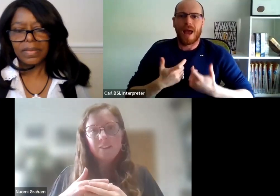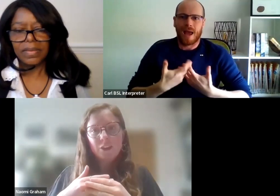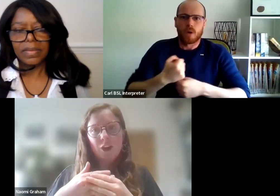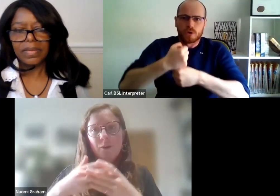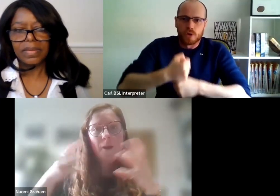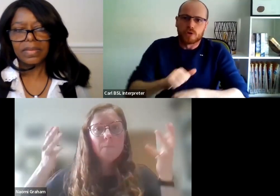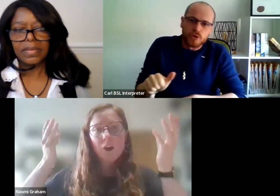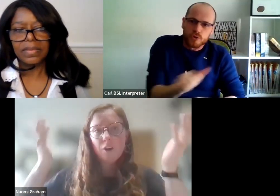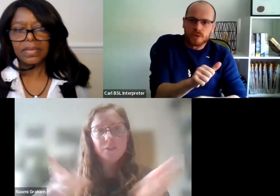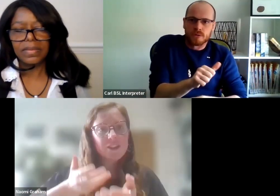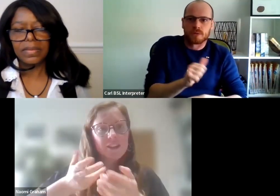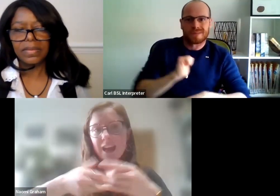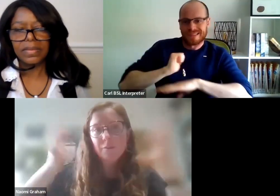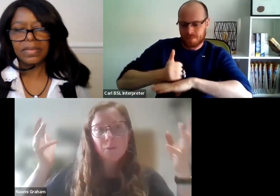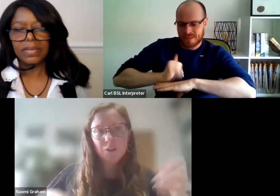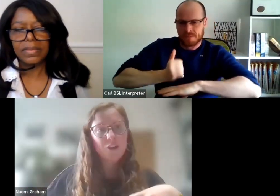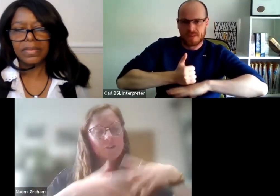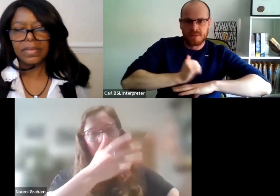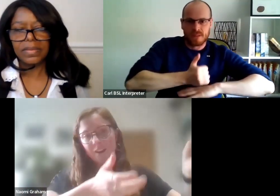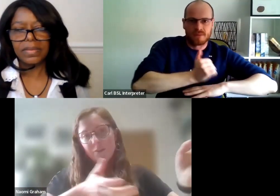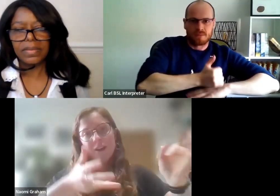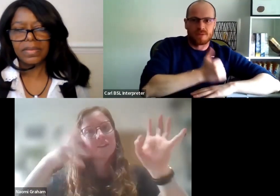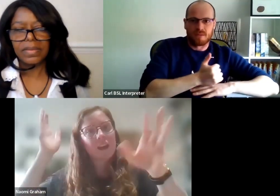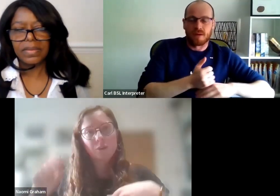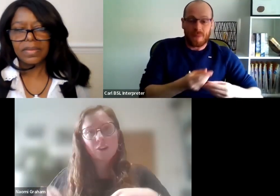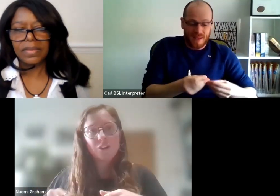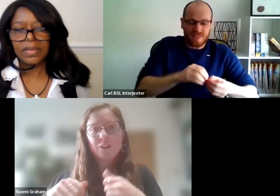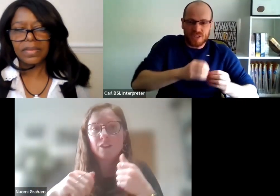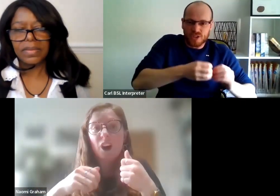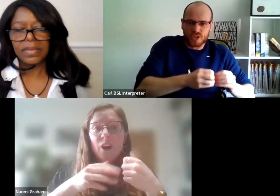place. You know, our fidgets that everyone can use, our ear defenders that everyone can use or